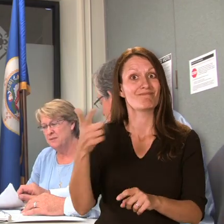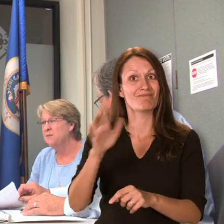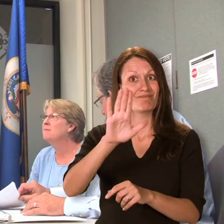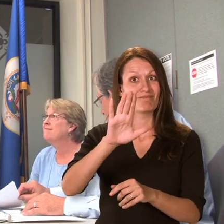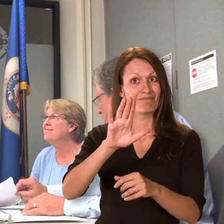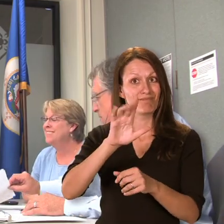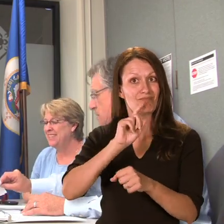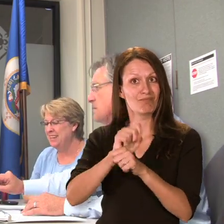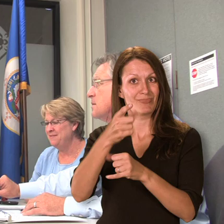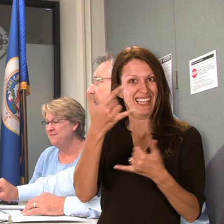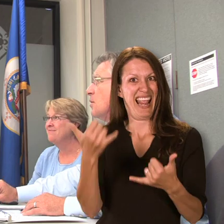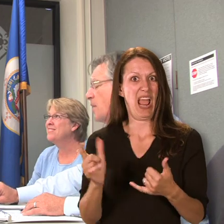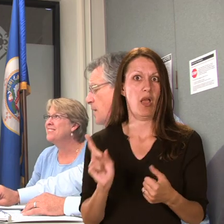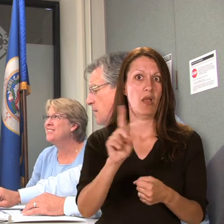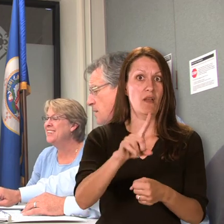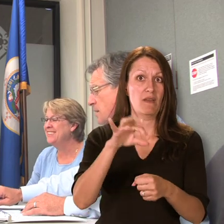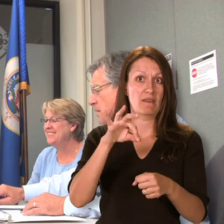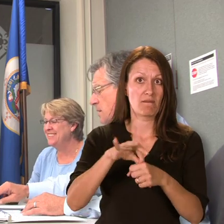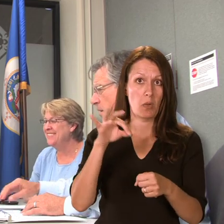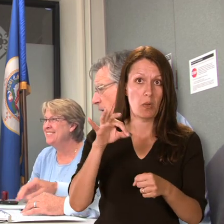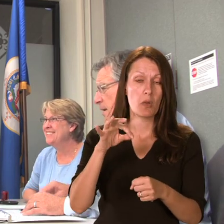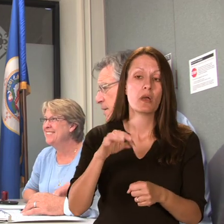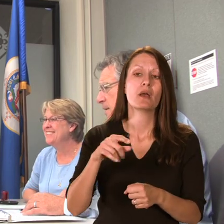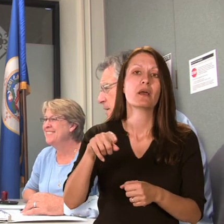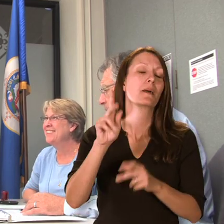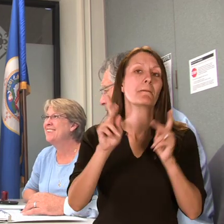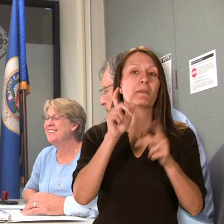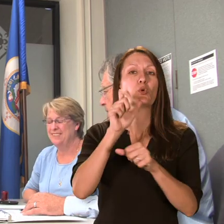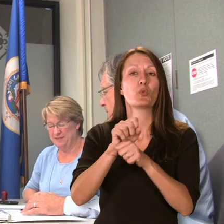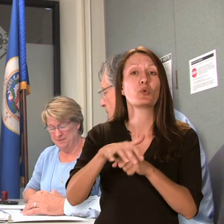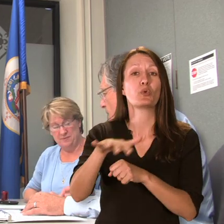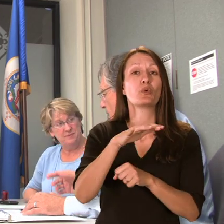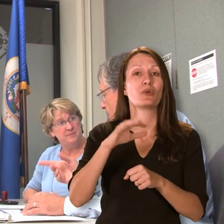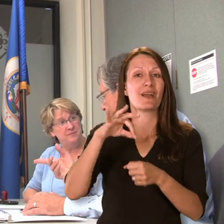When it's your turn to vote, the Election Judge will direct you to an open voting booth